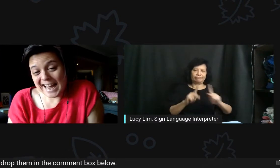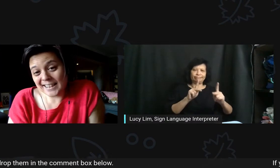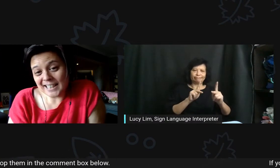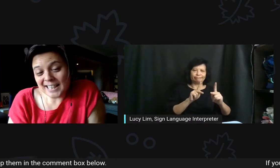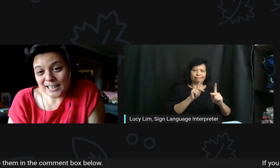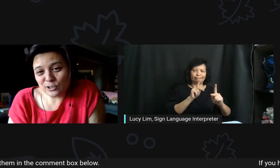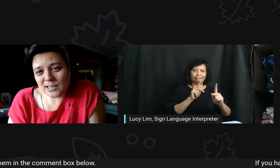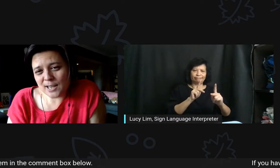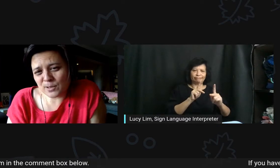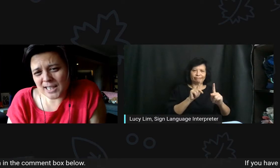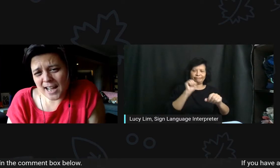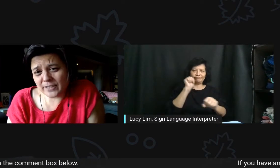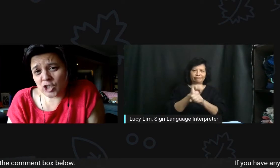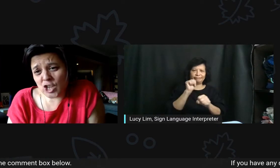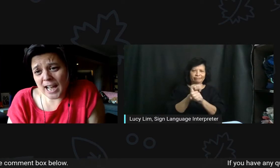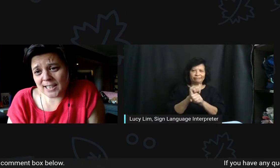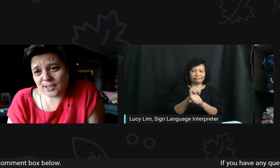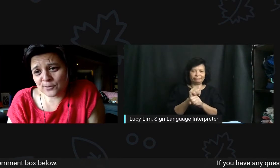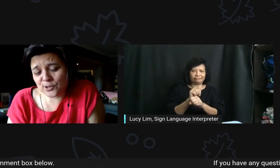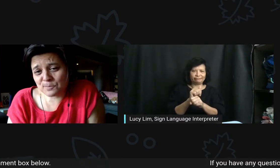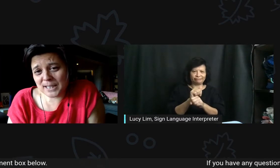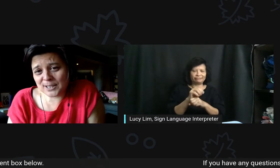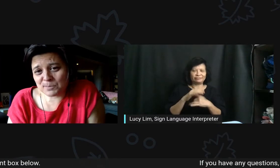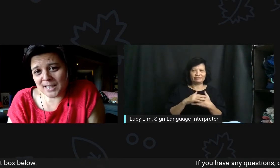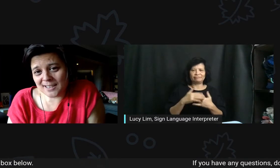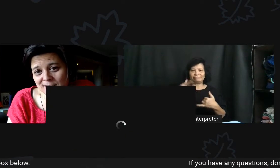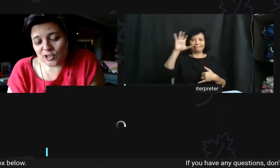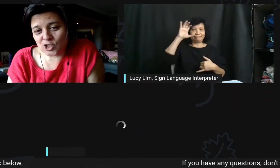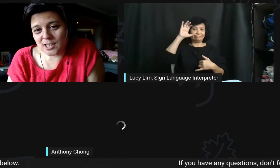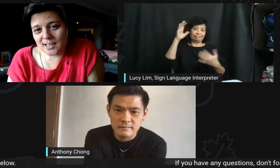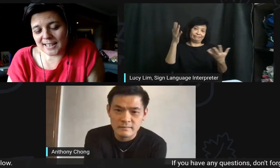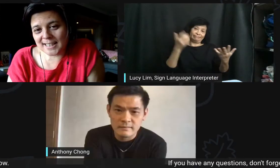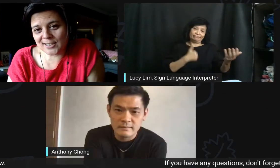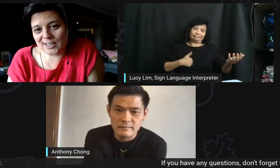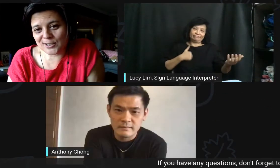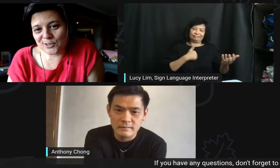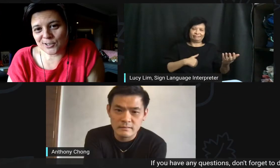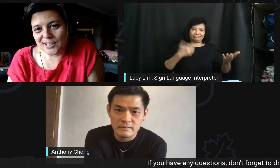Anthony, it looks like we gonna have to chat for a bit because Sheena is still